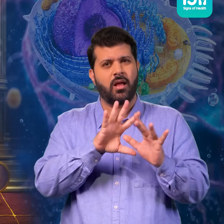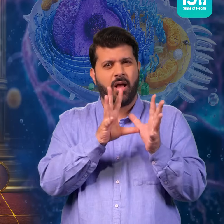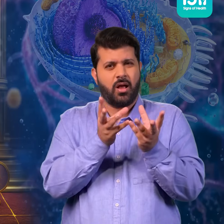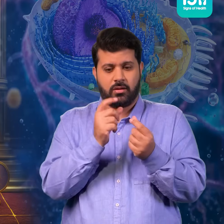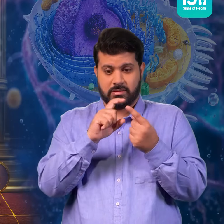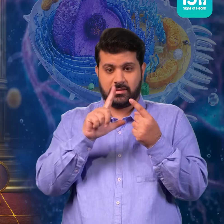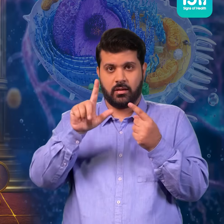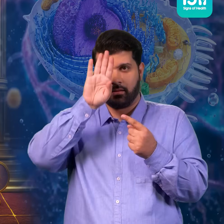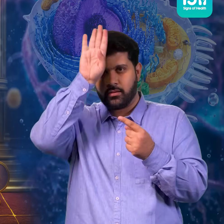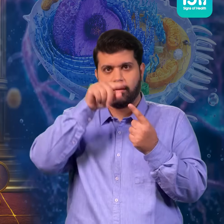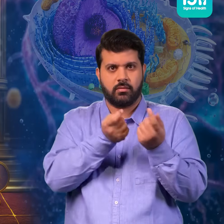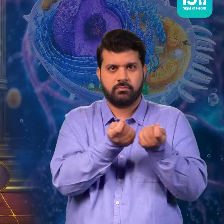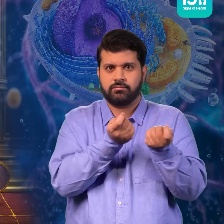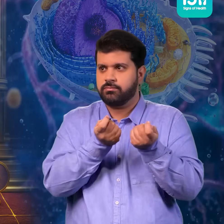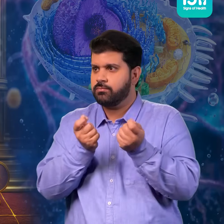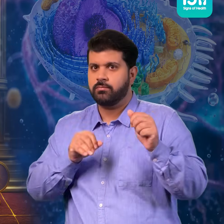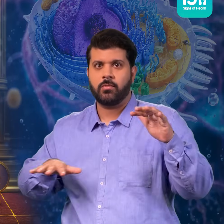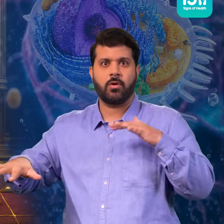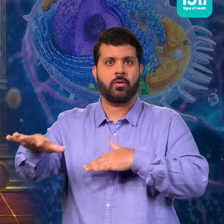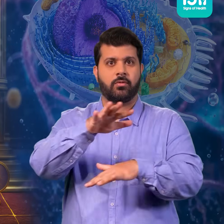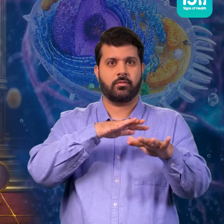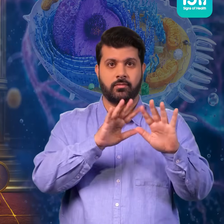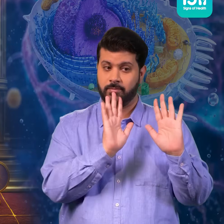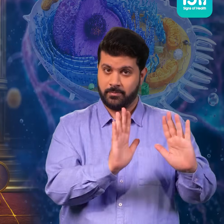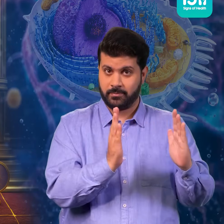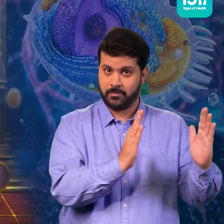The cell is the basic unit of life, and like a king, it controls and manages functions in the body.